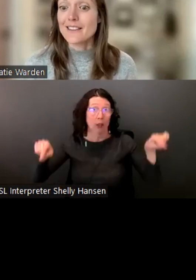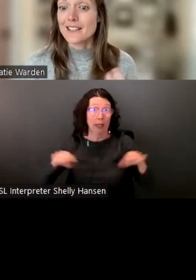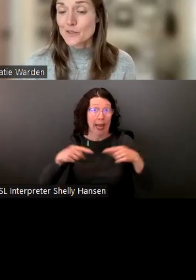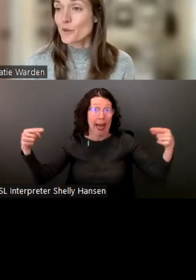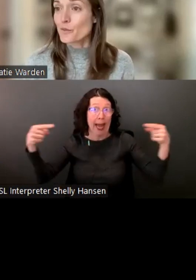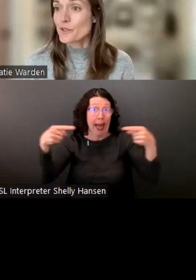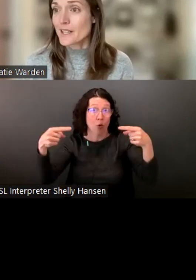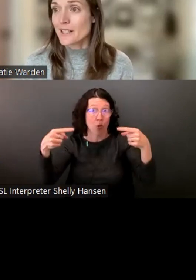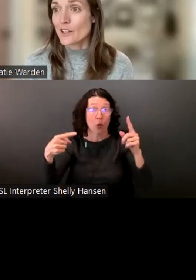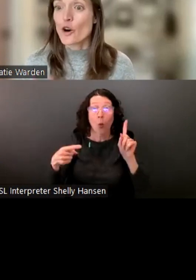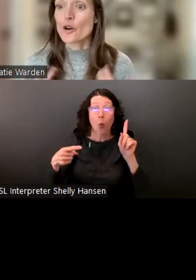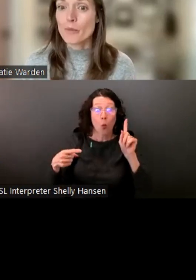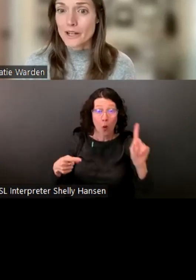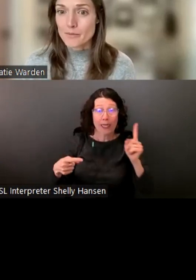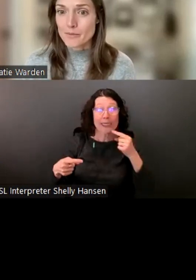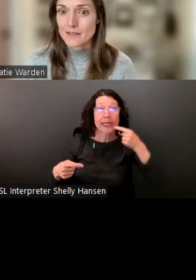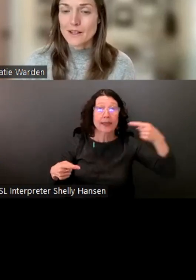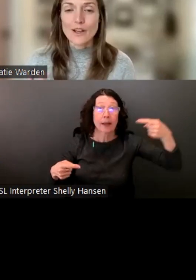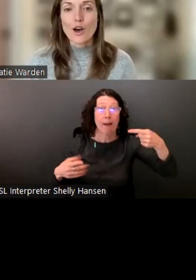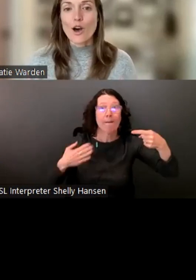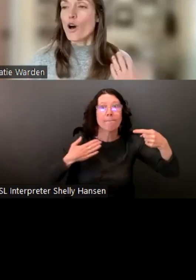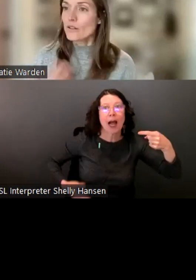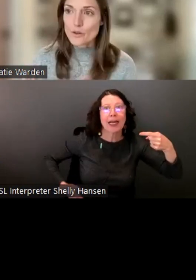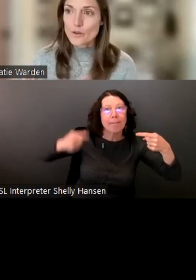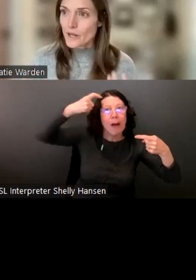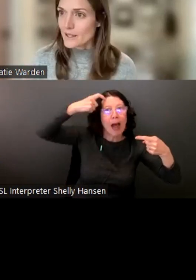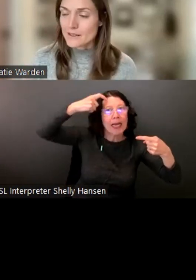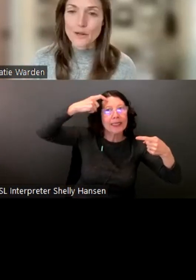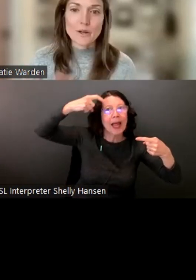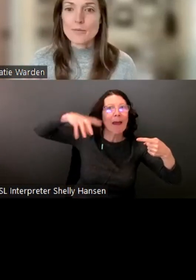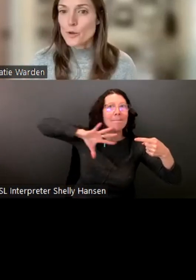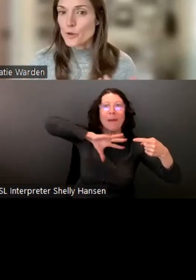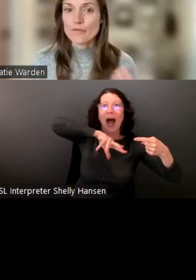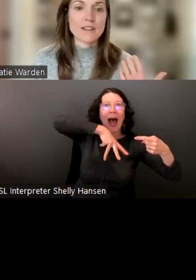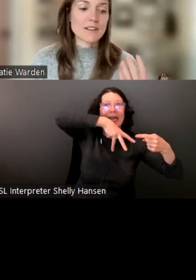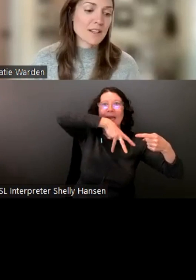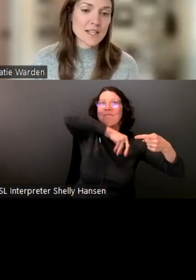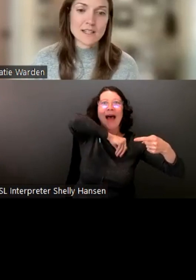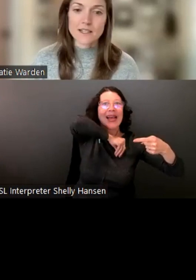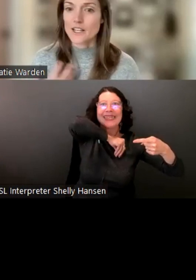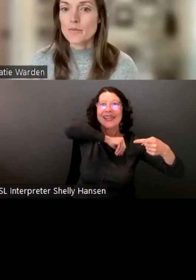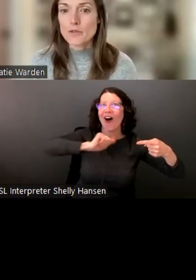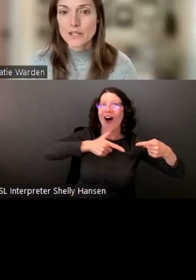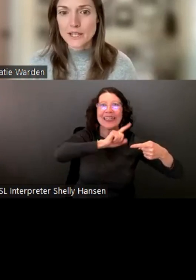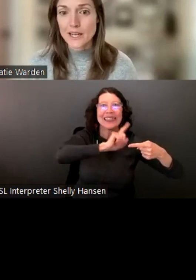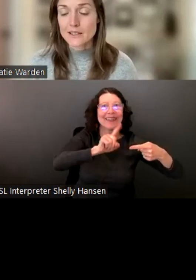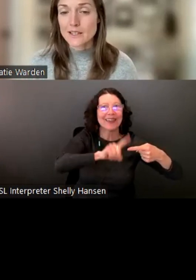and that's representing our embodiment. All of the ways that we move, and think, and communicate,